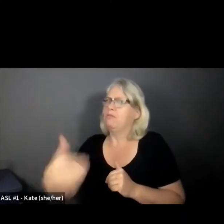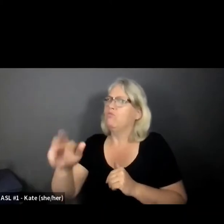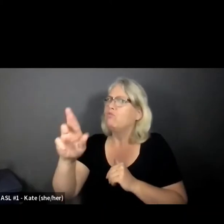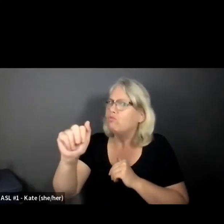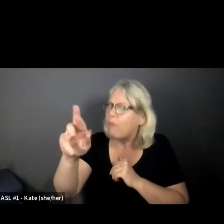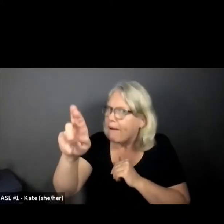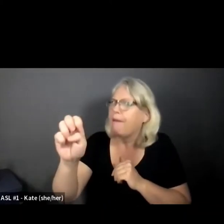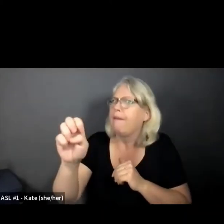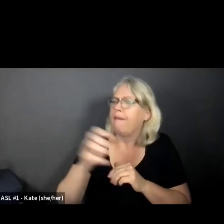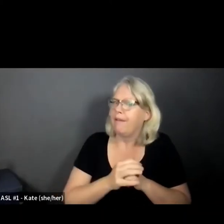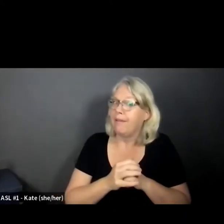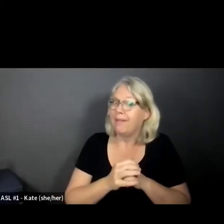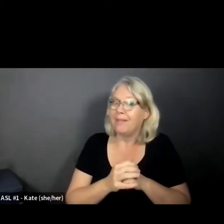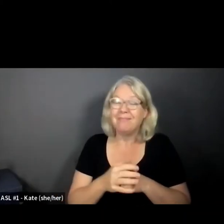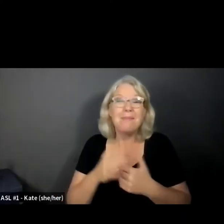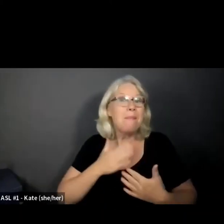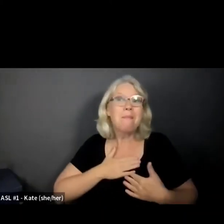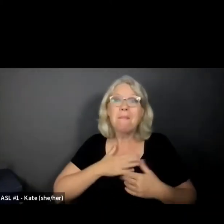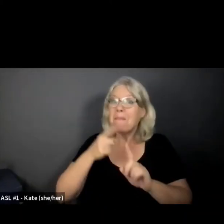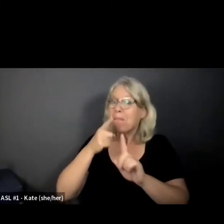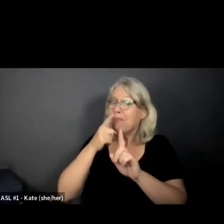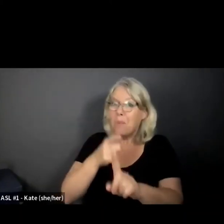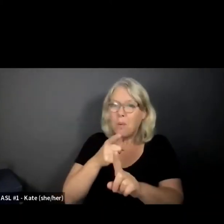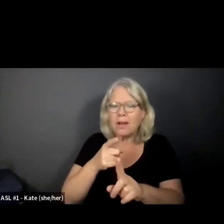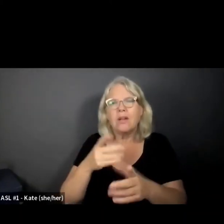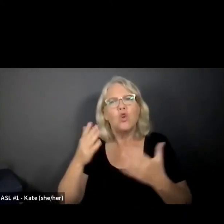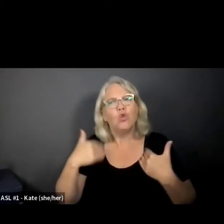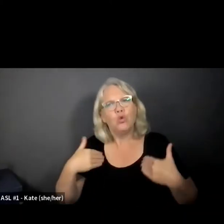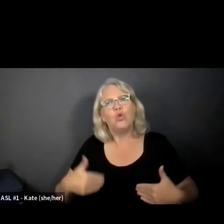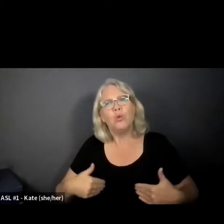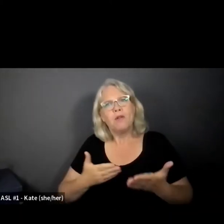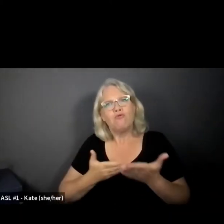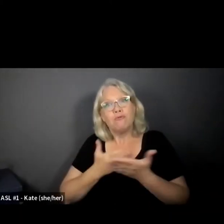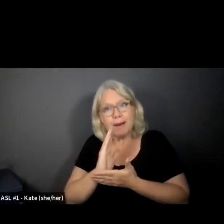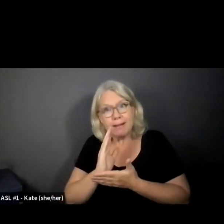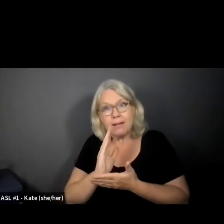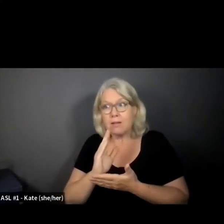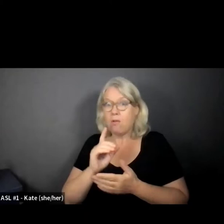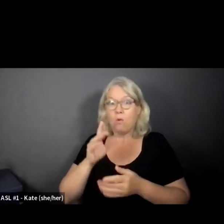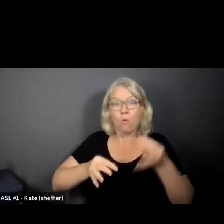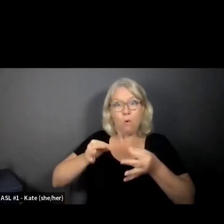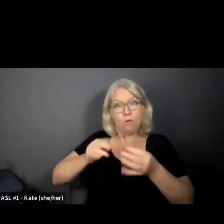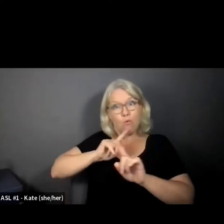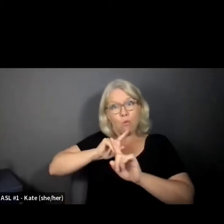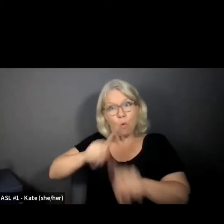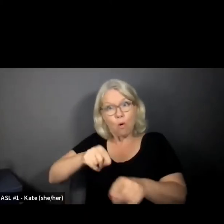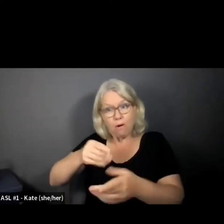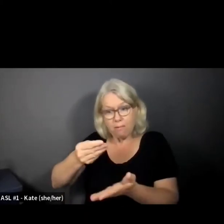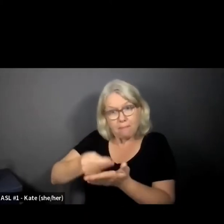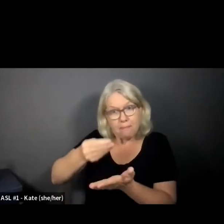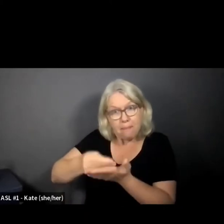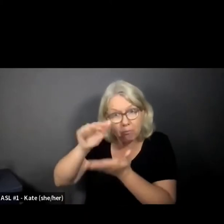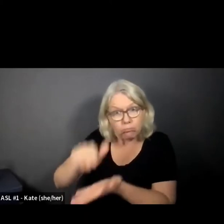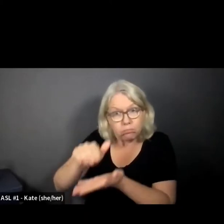HOPEFULLY I MADE MY POINT. THE DAMAGE AWARDS HAVE NOT KEPT PACE.